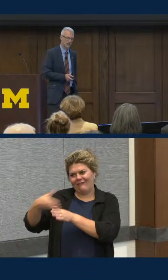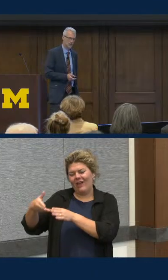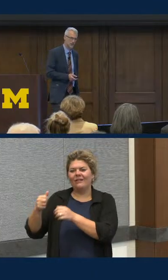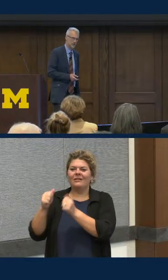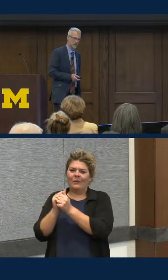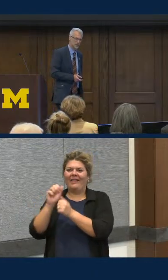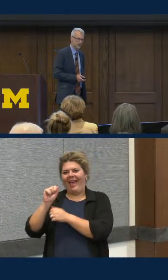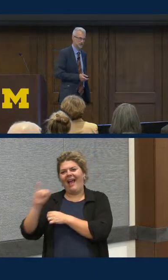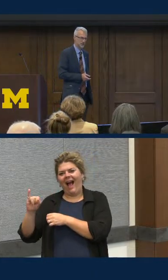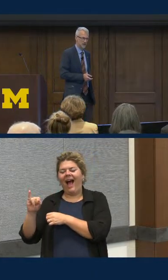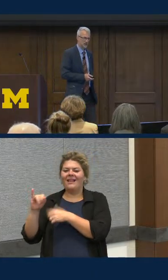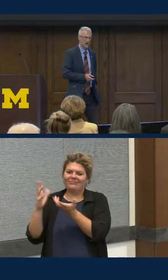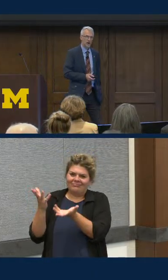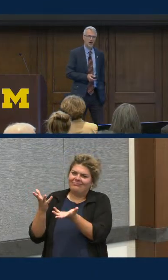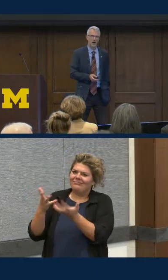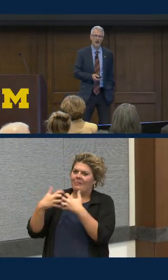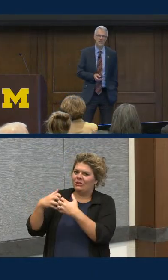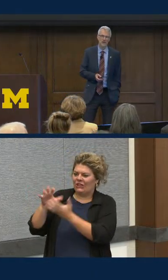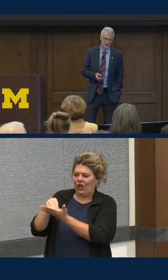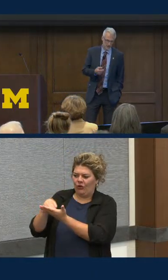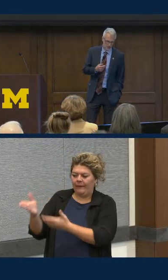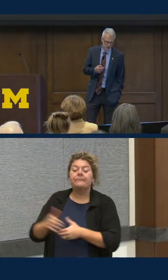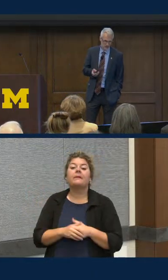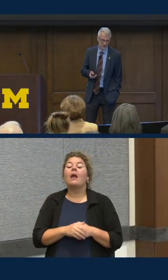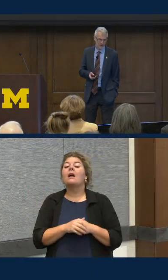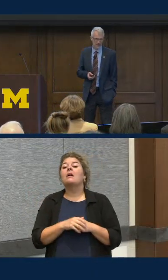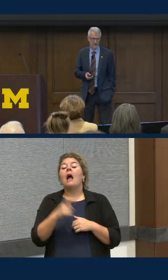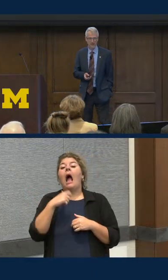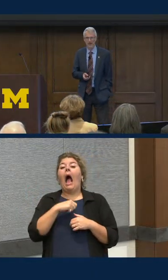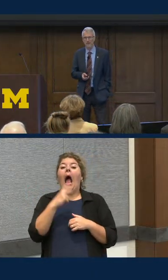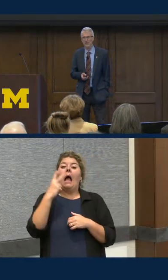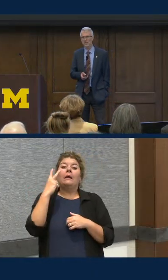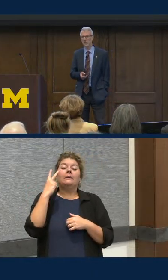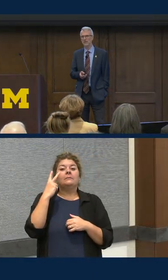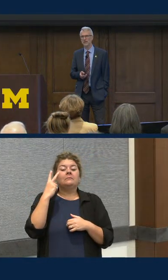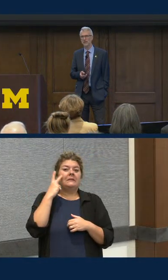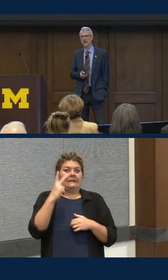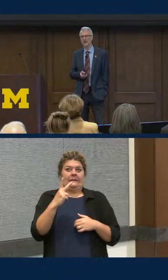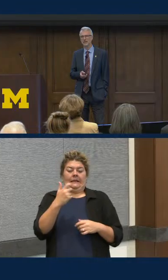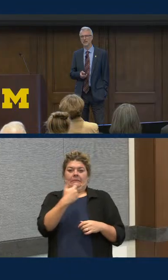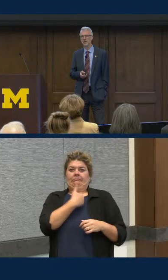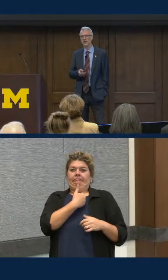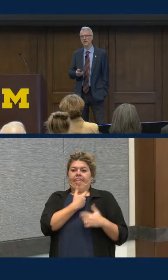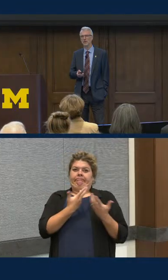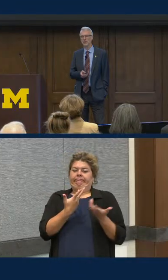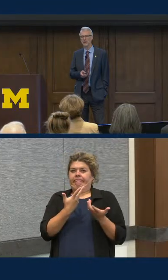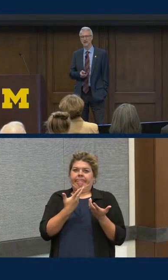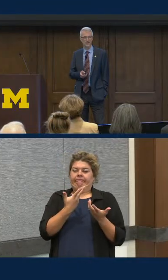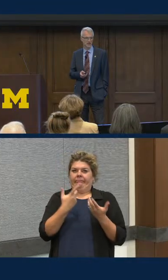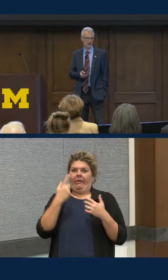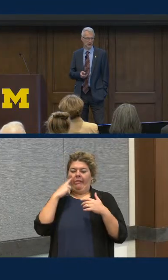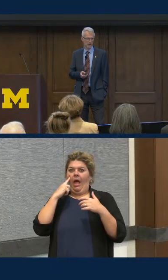intelligence. I don't see personally that computer vision